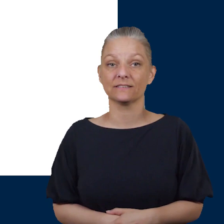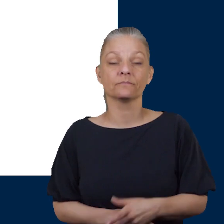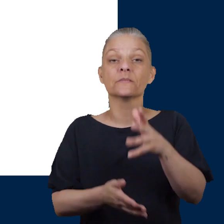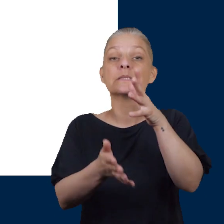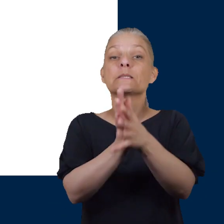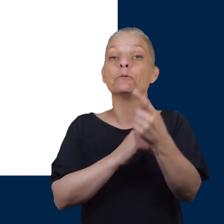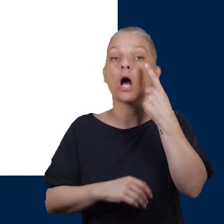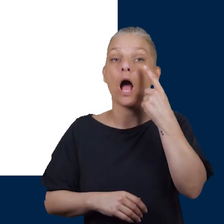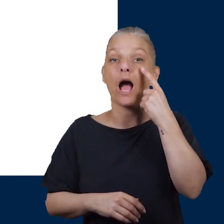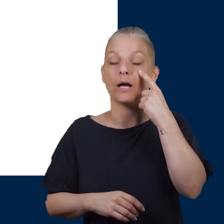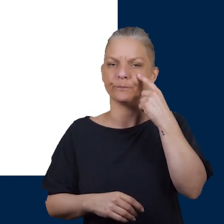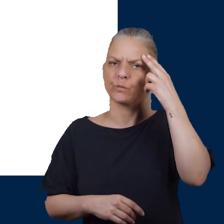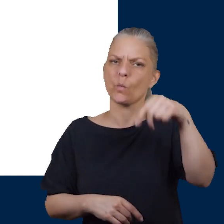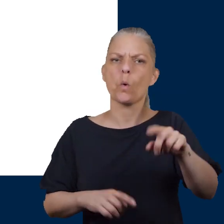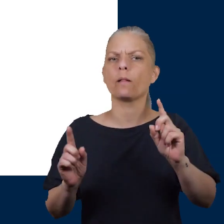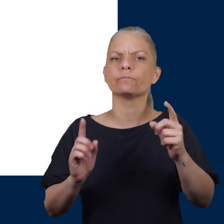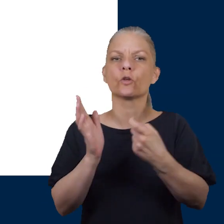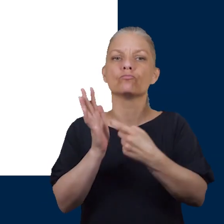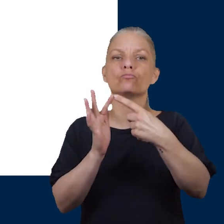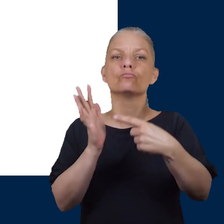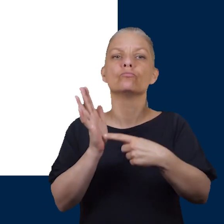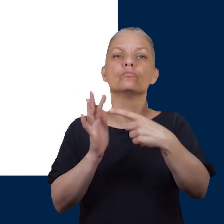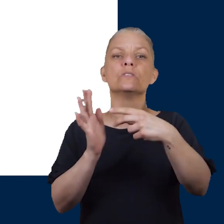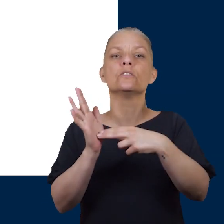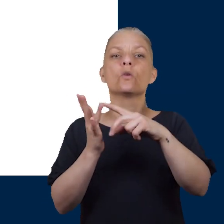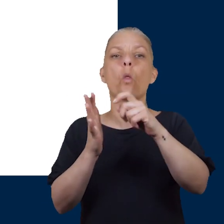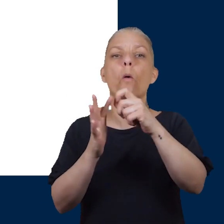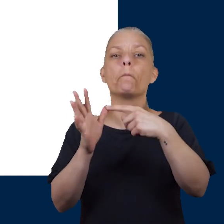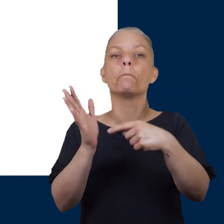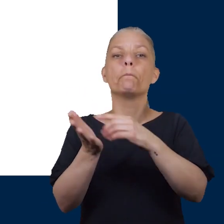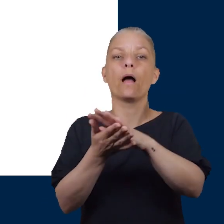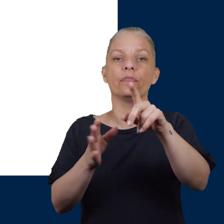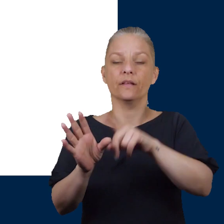Damage to the eye is called retinopathy your retina is at the back of your eye